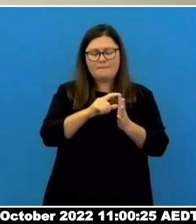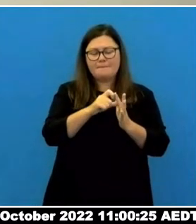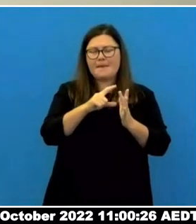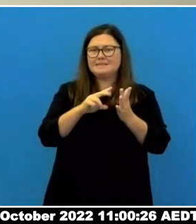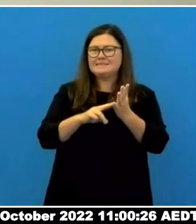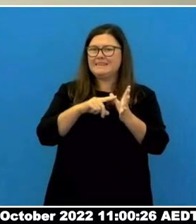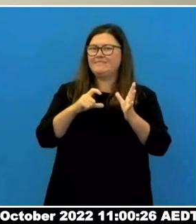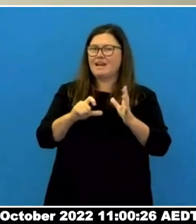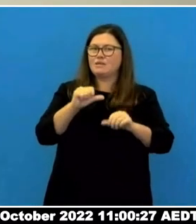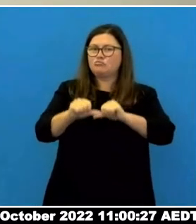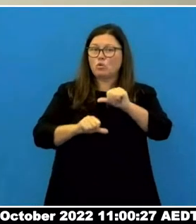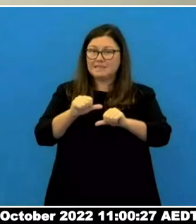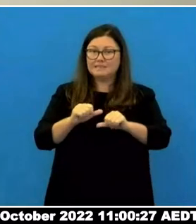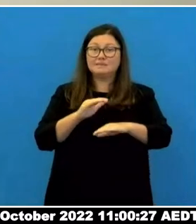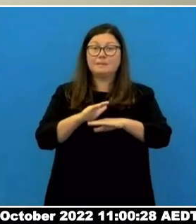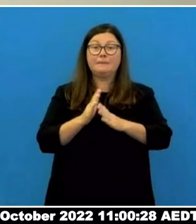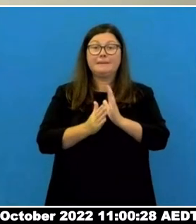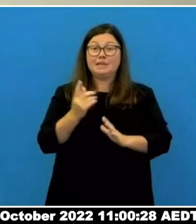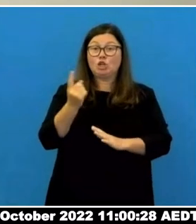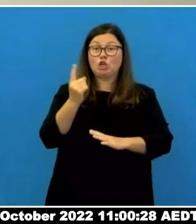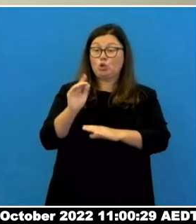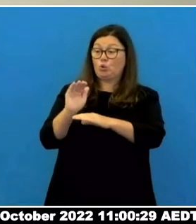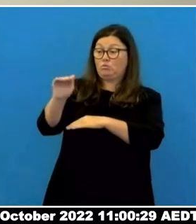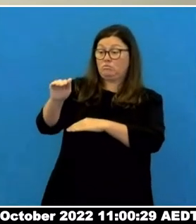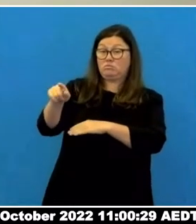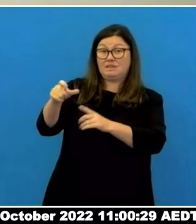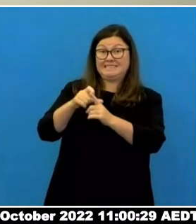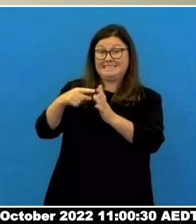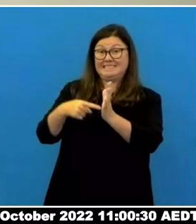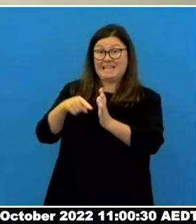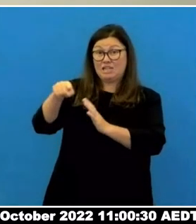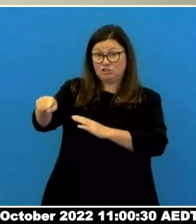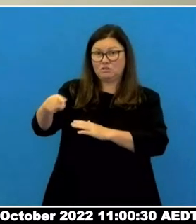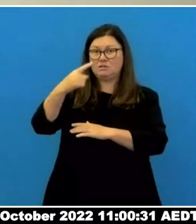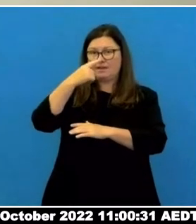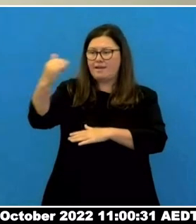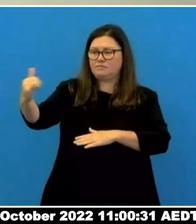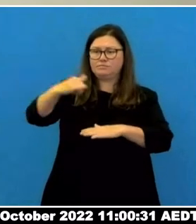to be transferred to Australia for urgent medical treatment or further assessment.